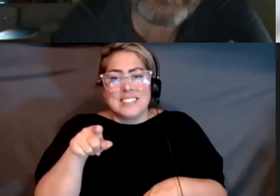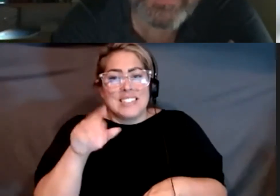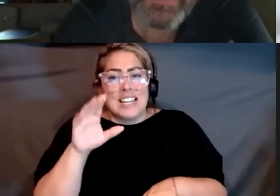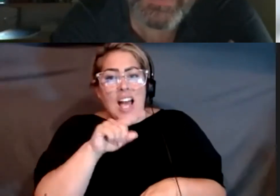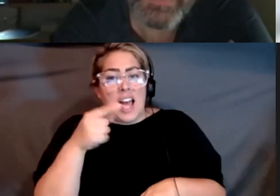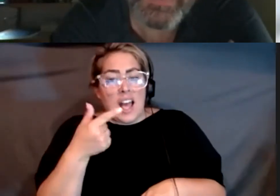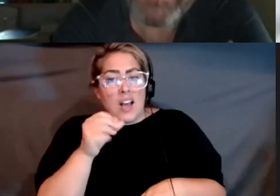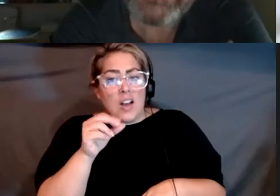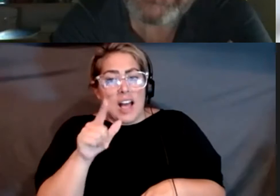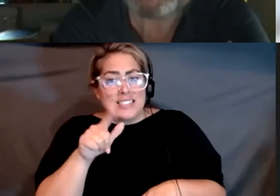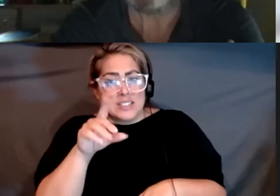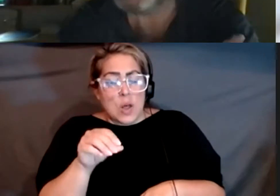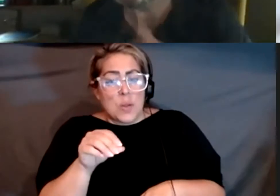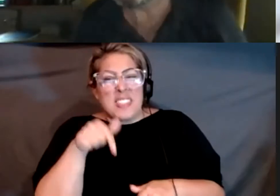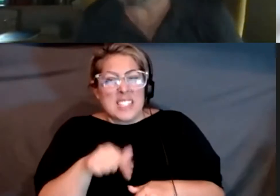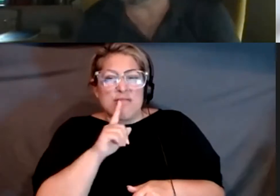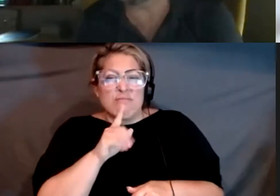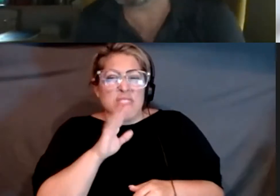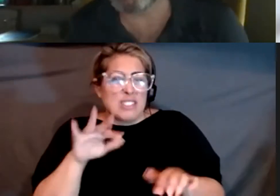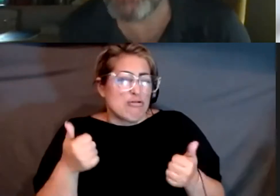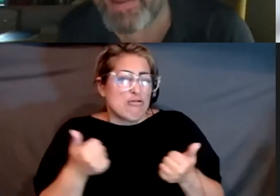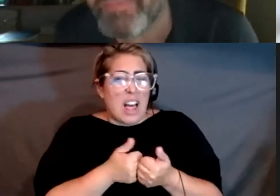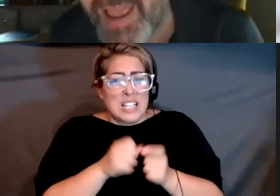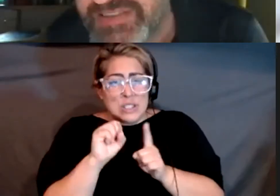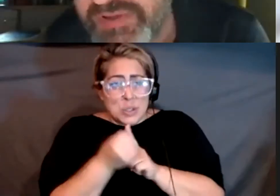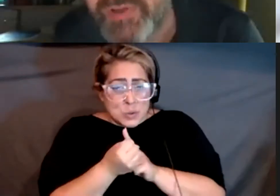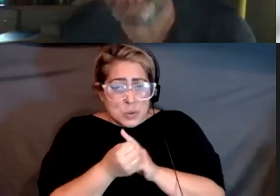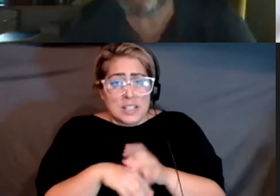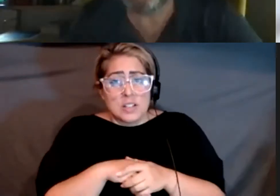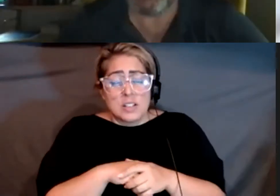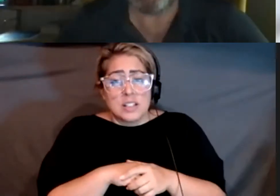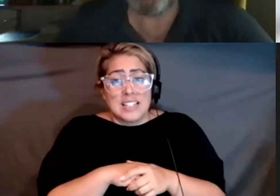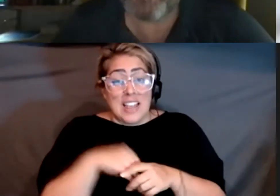Specifically in this sector where the lines between for-profit and nonprofit